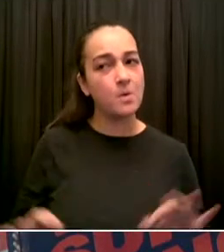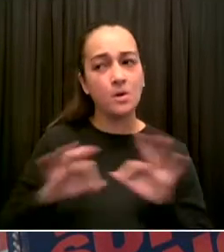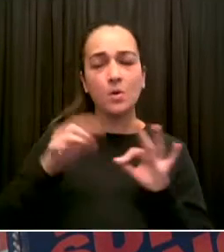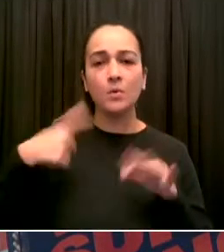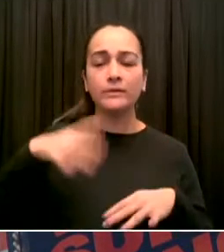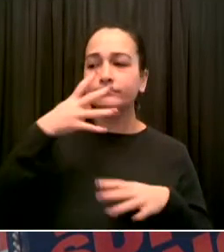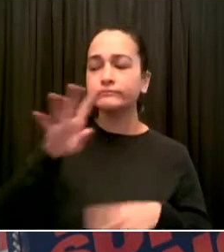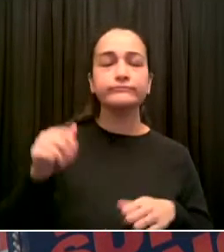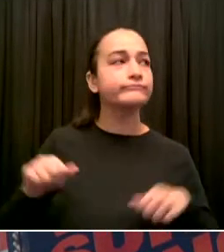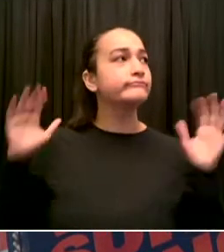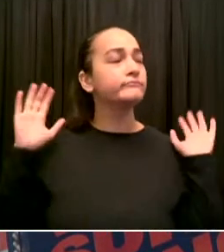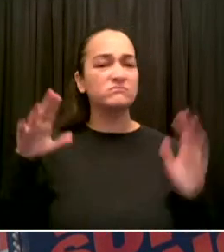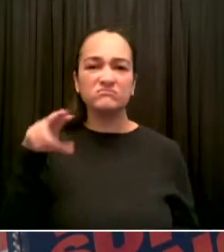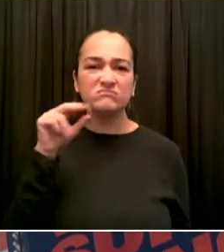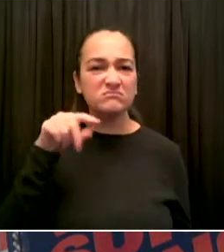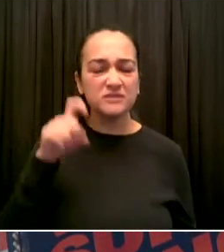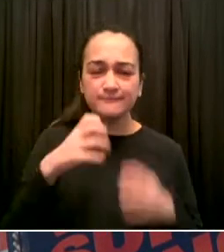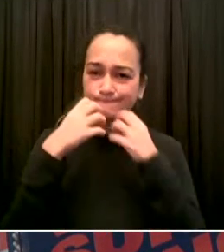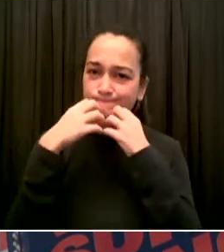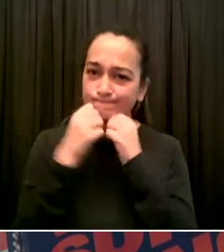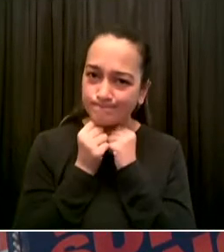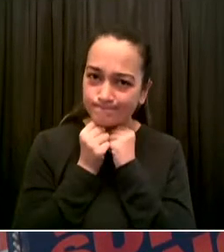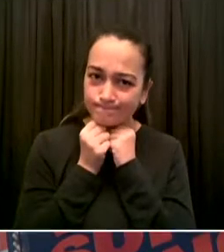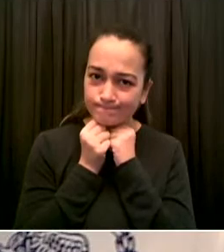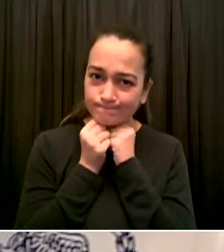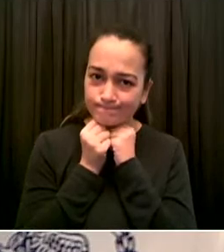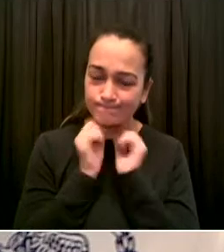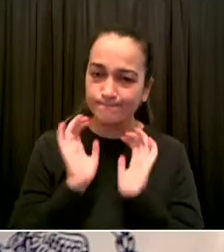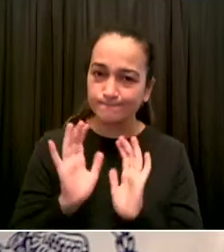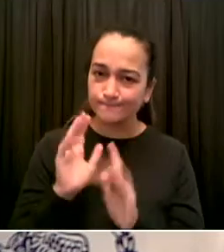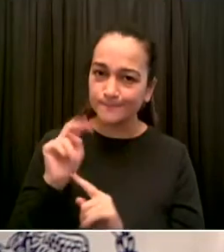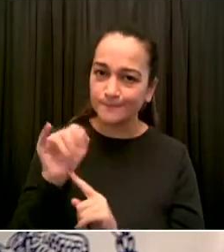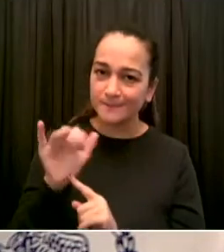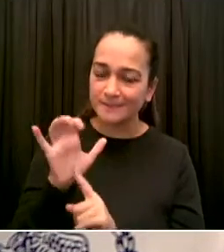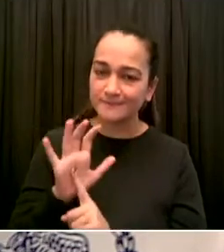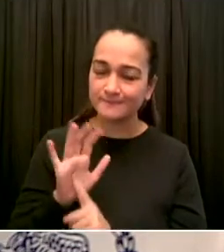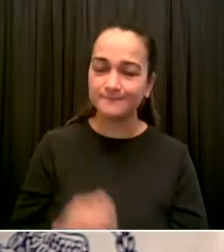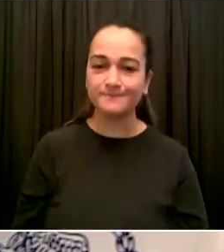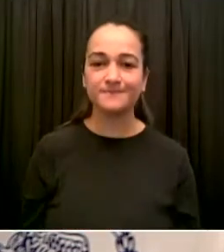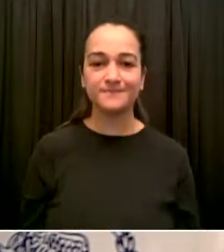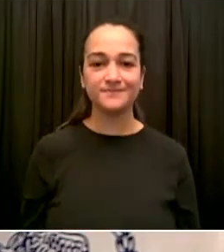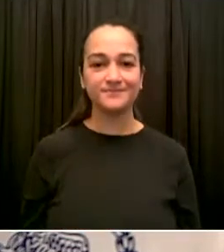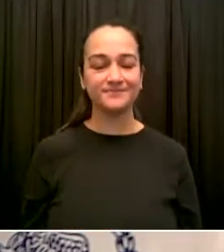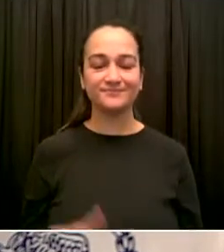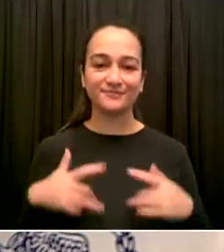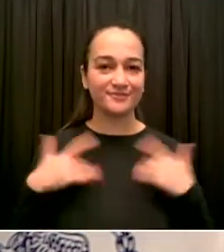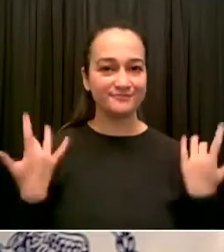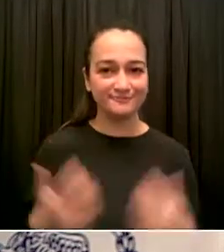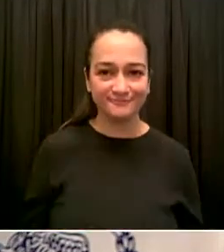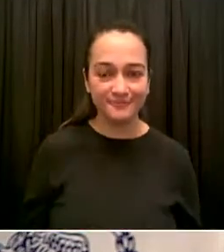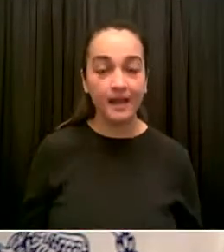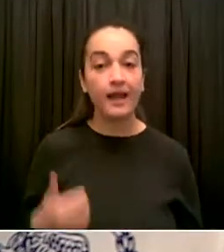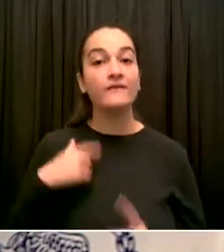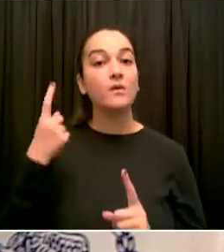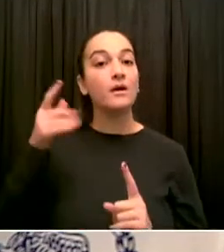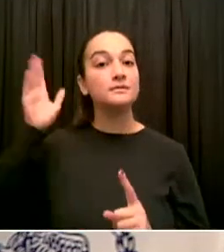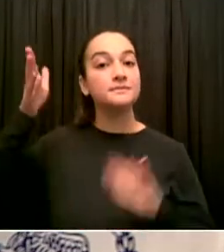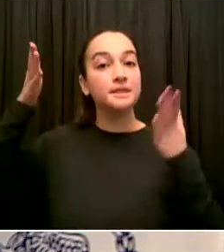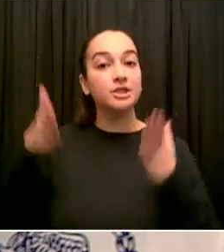THAT MAKES US GREAT.